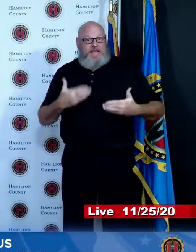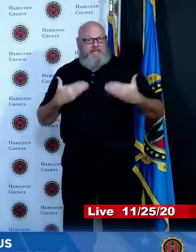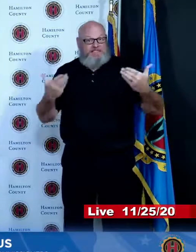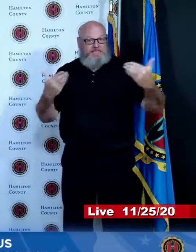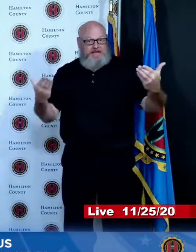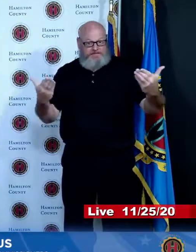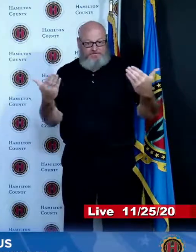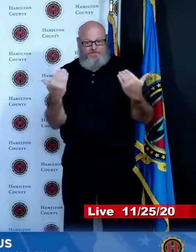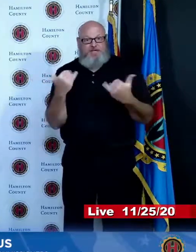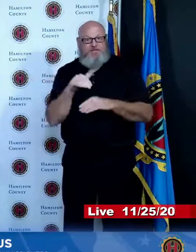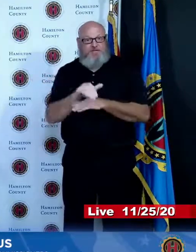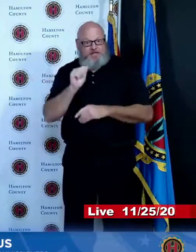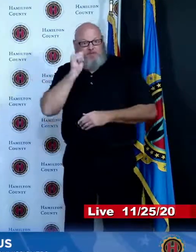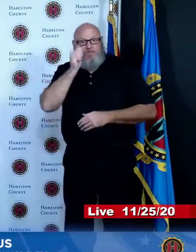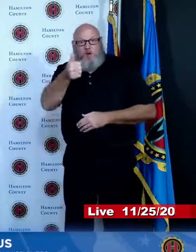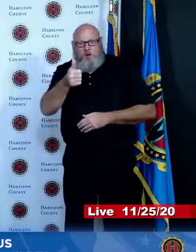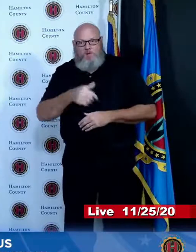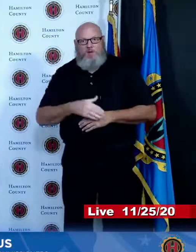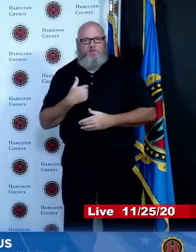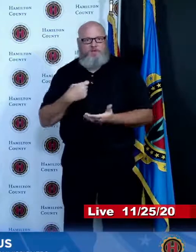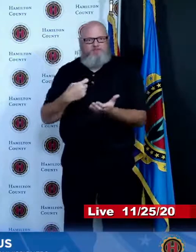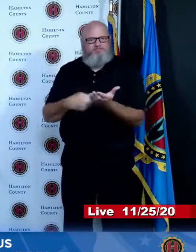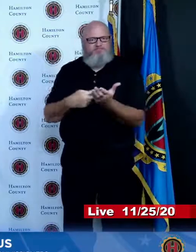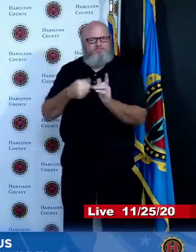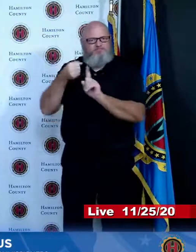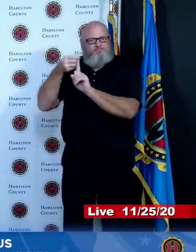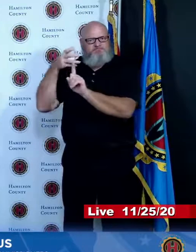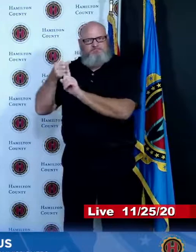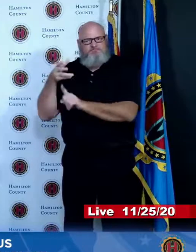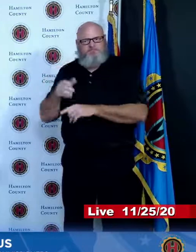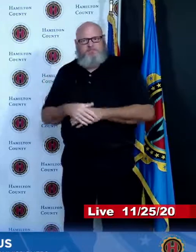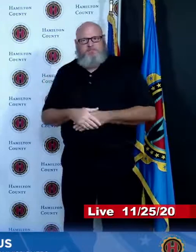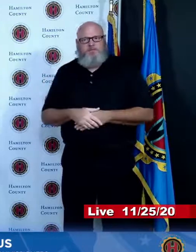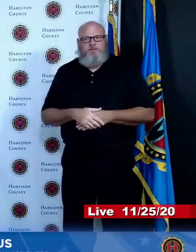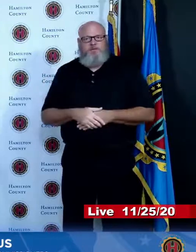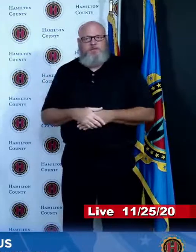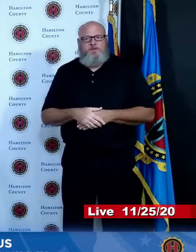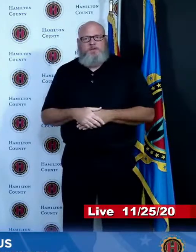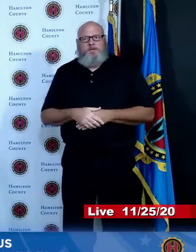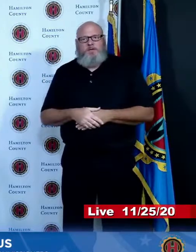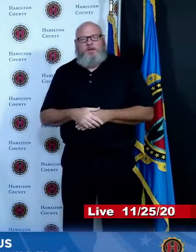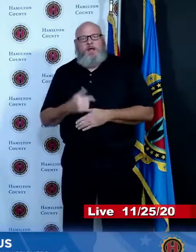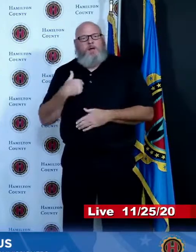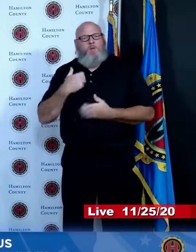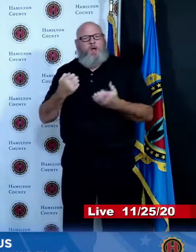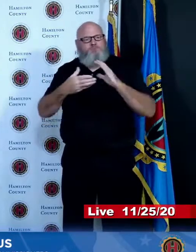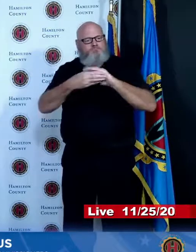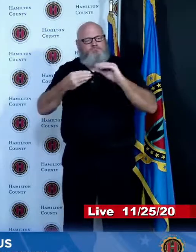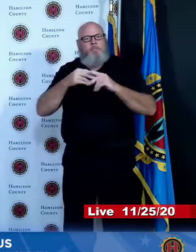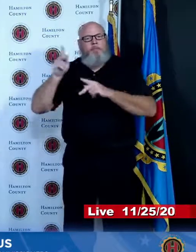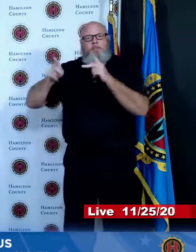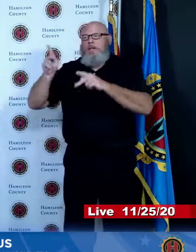their ideas and their stories with me I kind of put out the call last week about hey you know